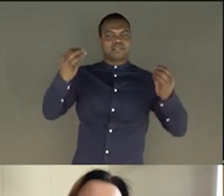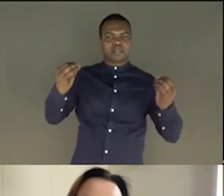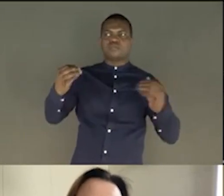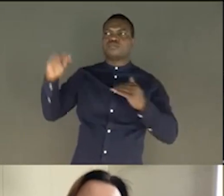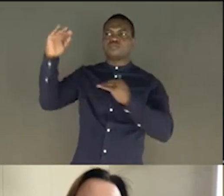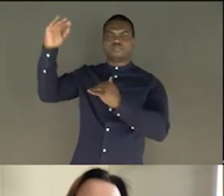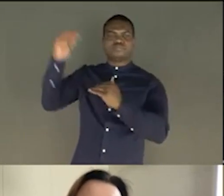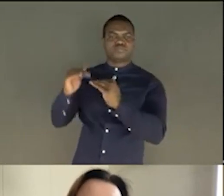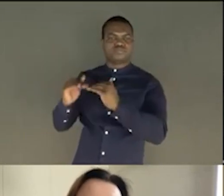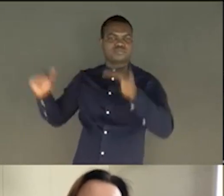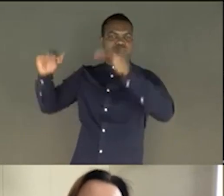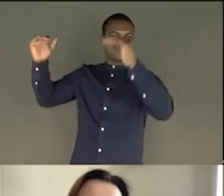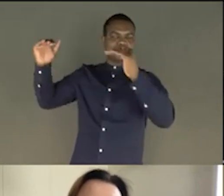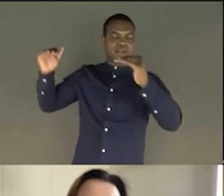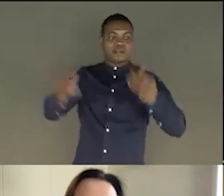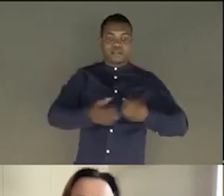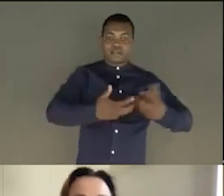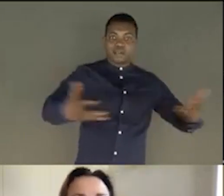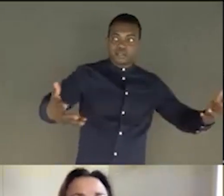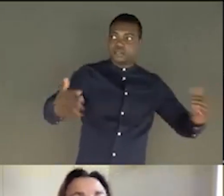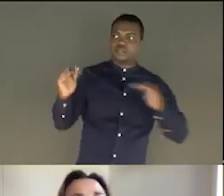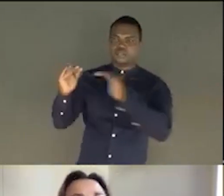your website, the content that you have, it's very specific.